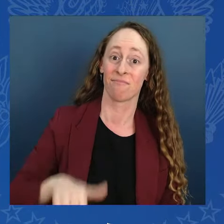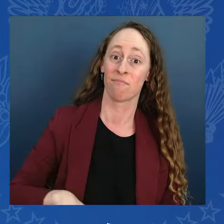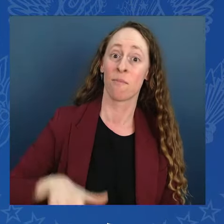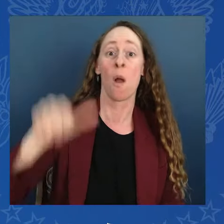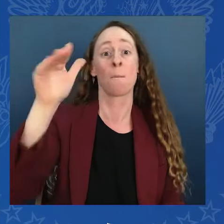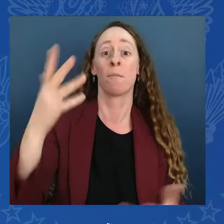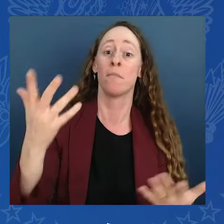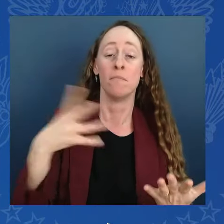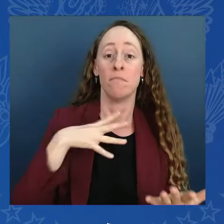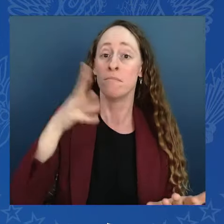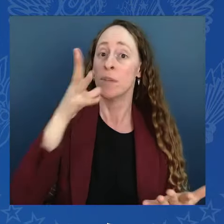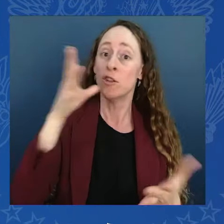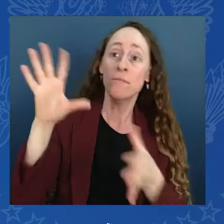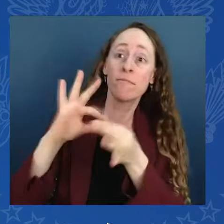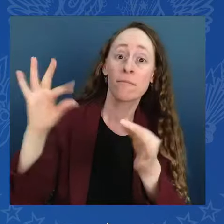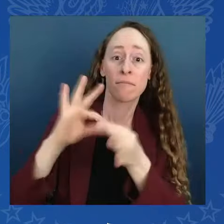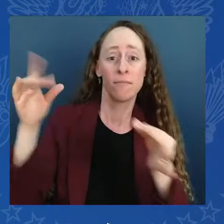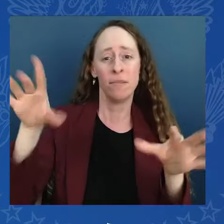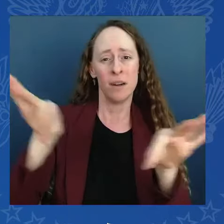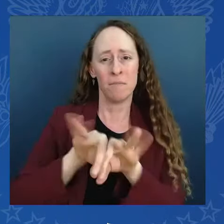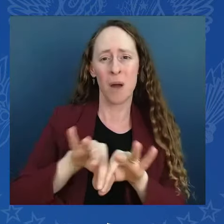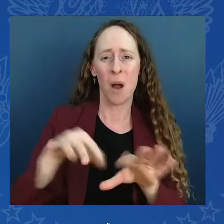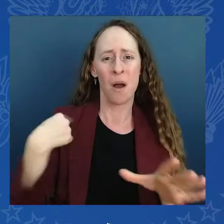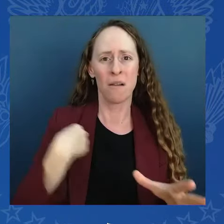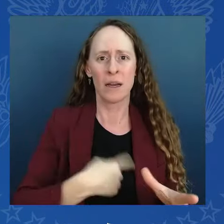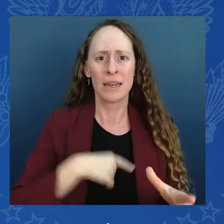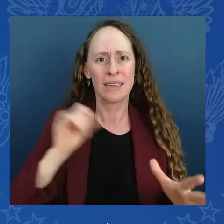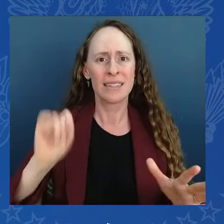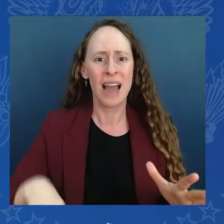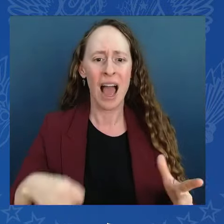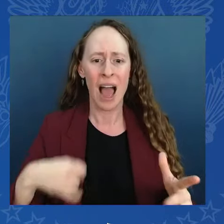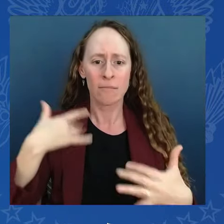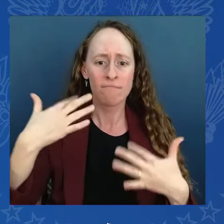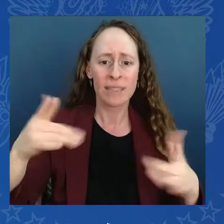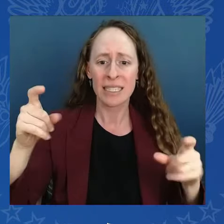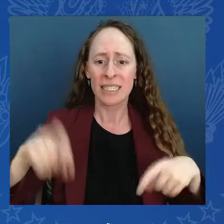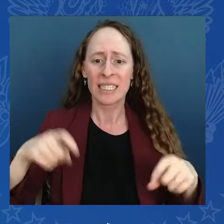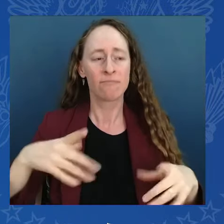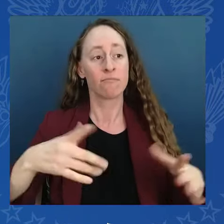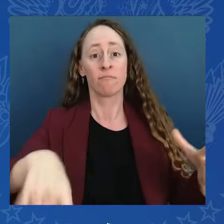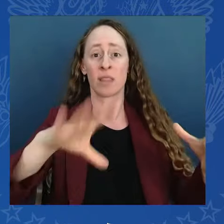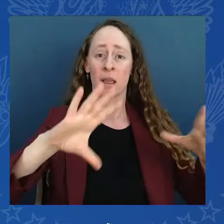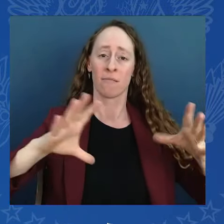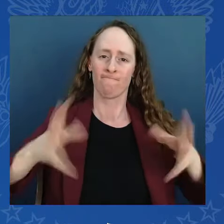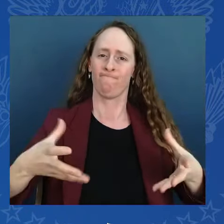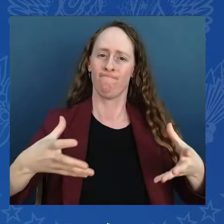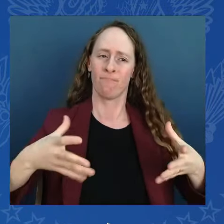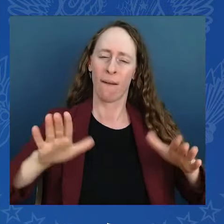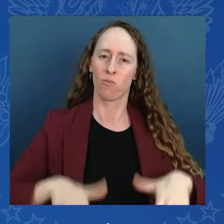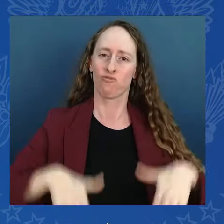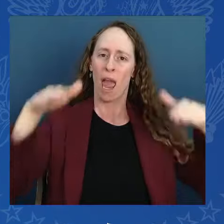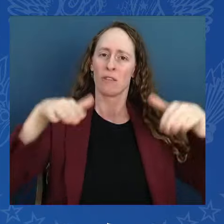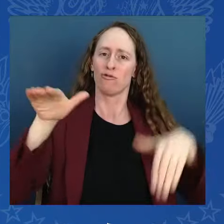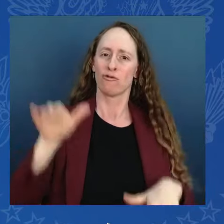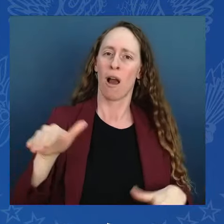Well, this administration, president and vice president have been part of that village